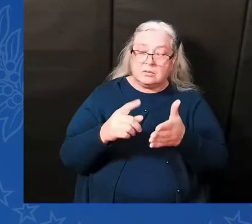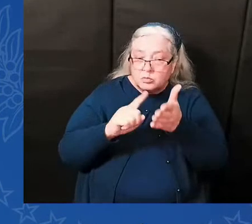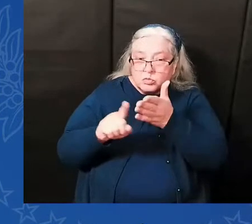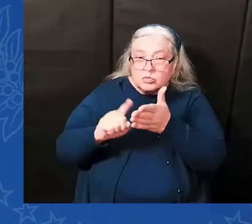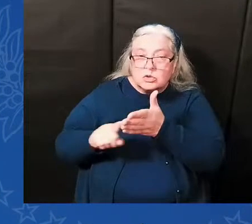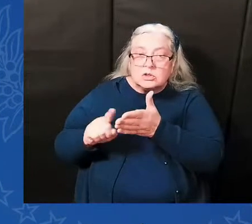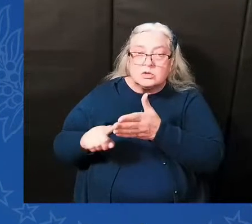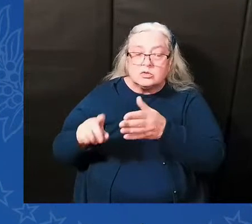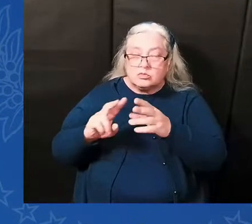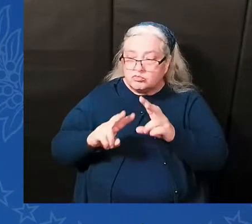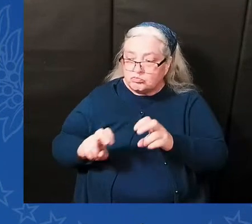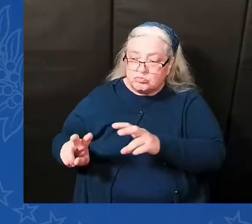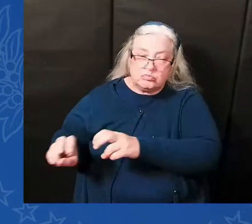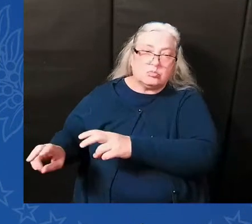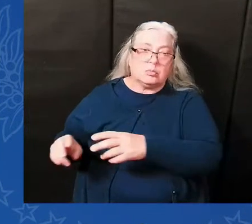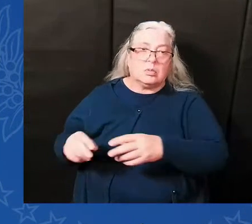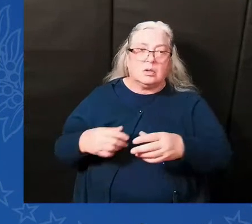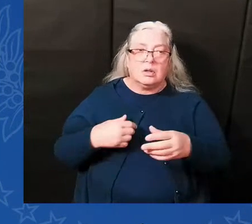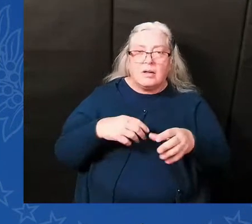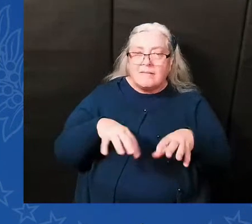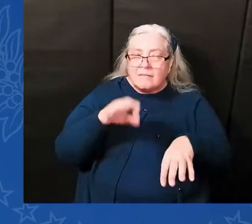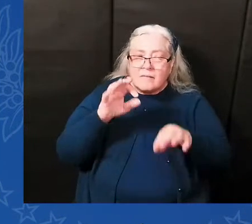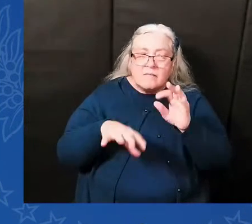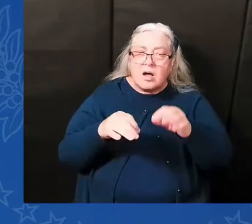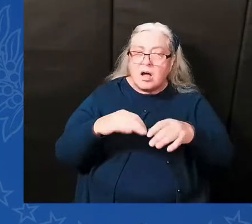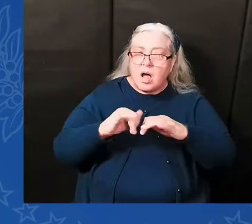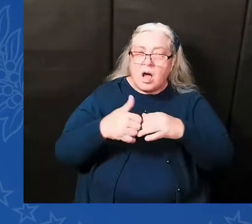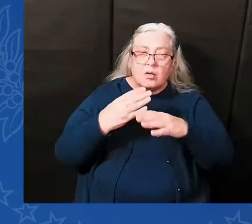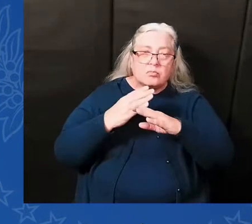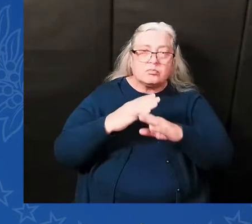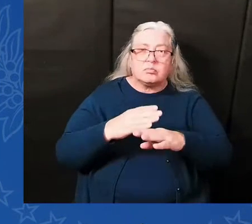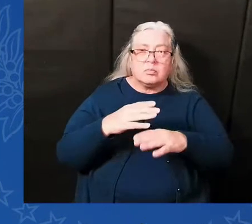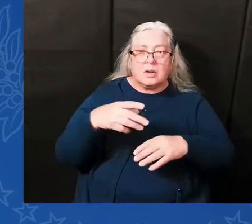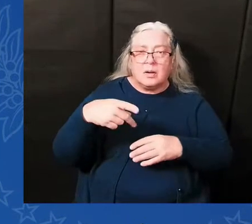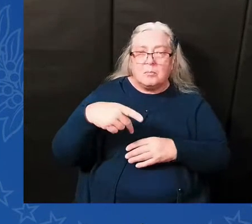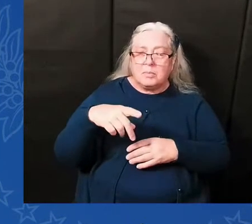and -- and we banned the Department of Defense from buying gear, by the way,